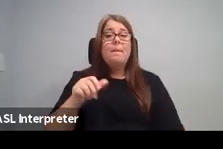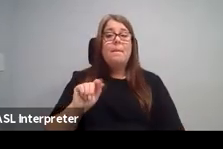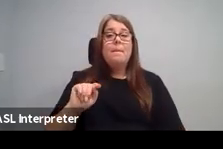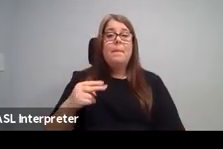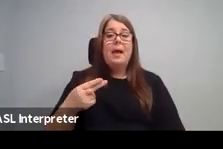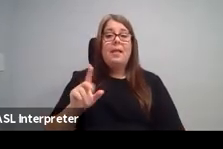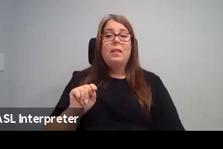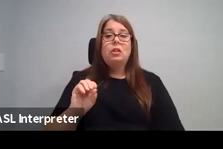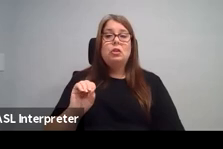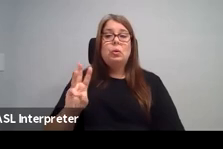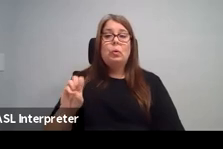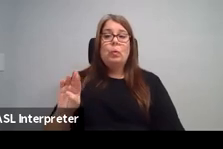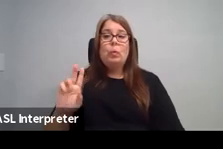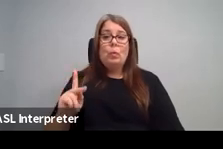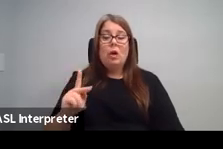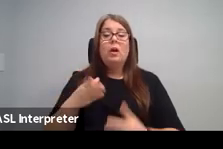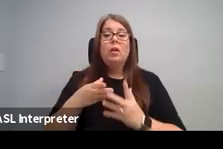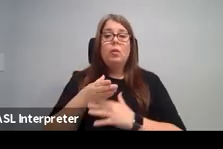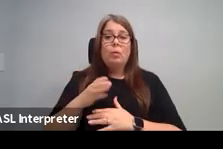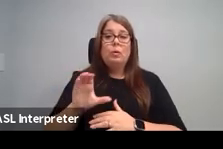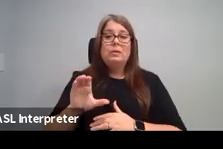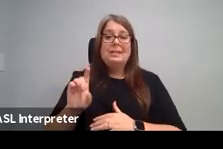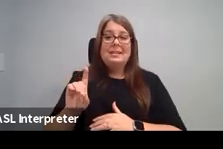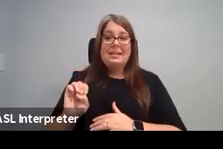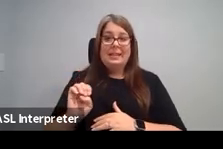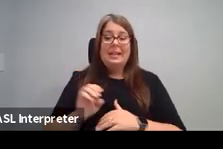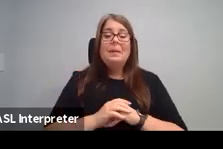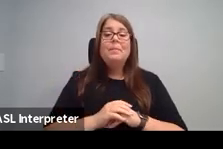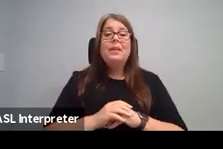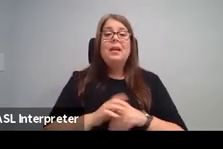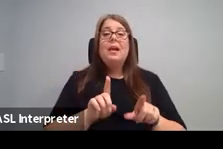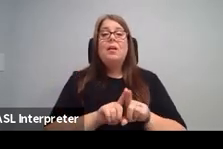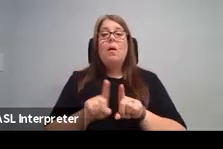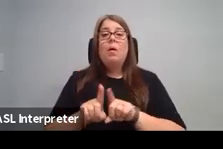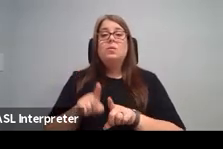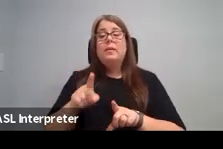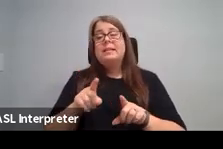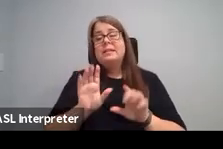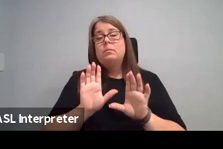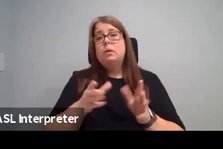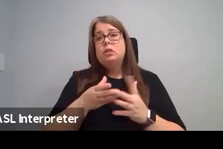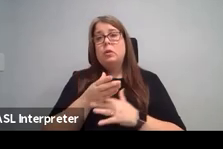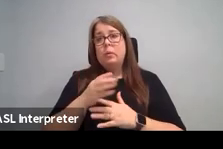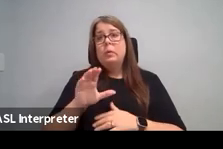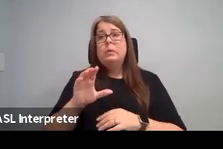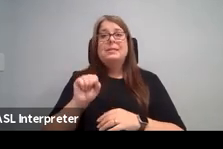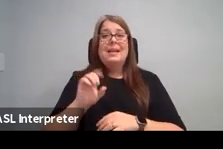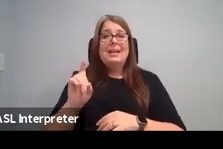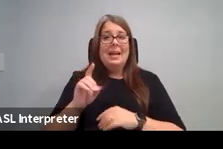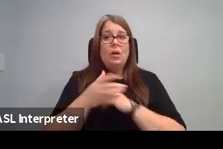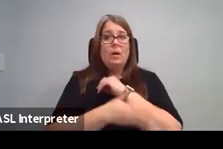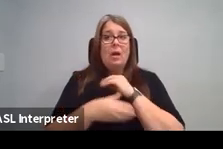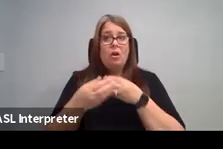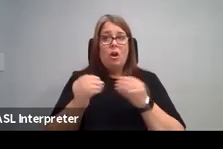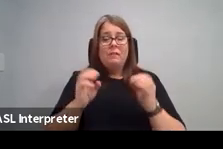Allison Frenzel : It's also pushed out through the Association for Career Technical Education and through San Diego County Office of Ed and posted on CTE online.